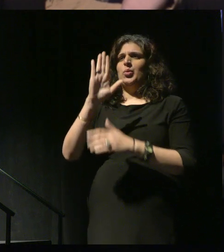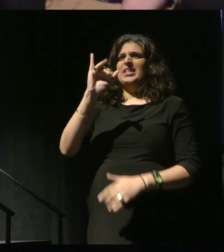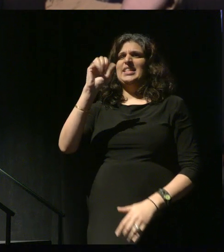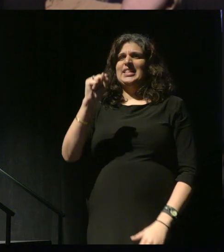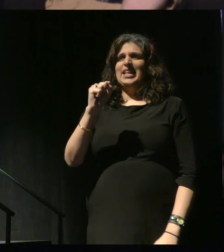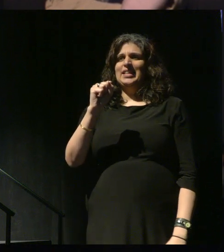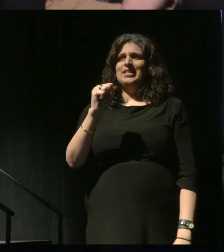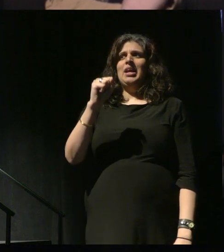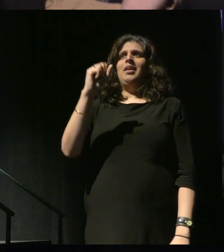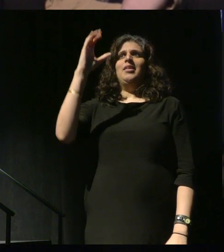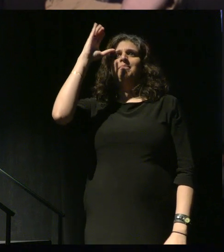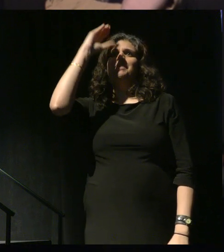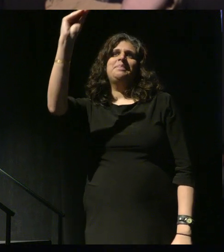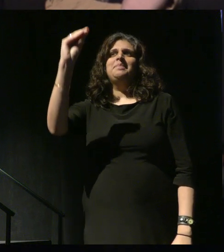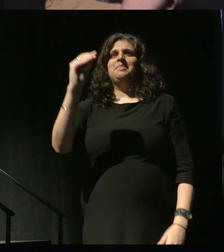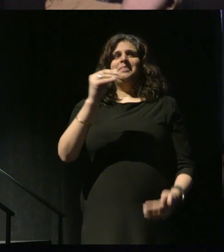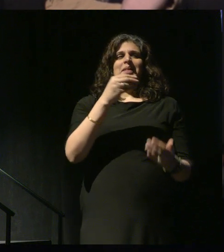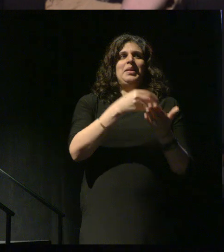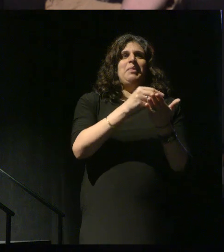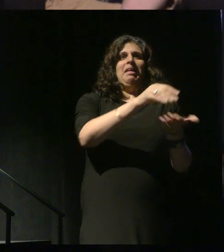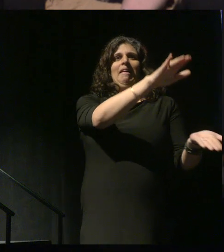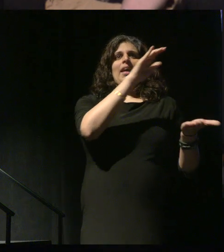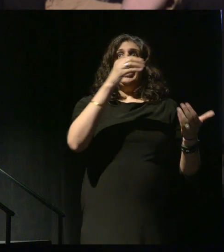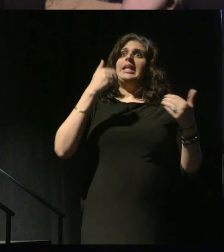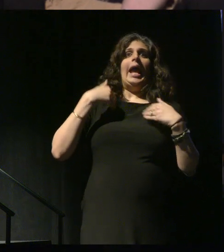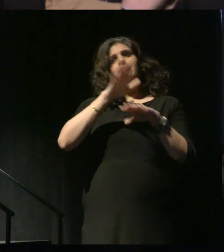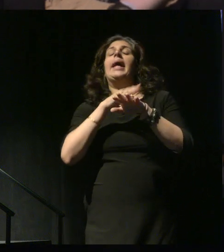and you know, had pecs and you know,